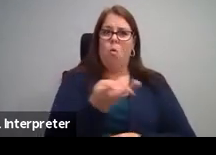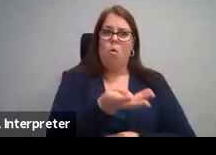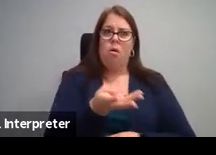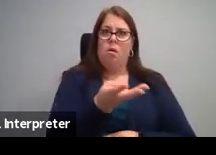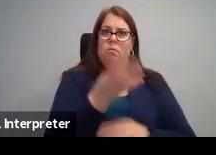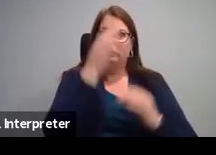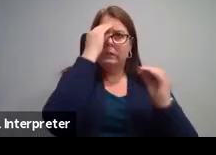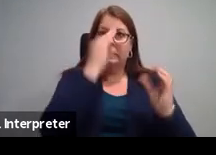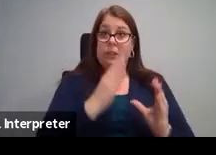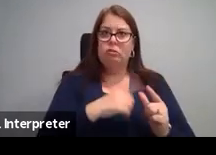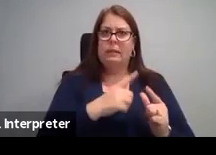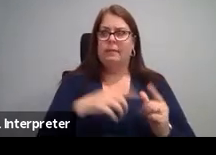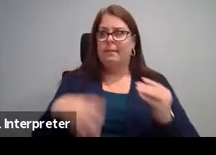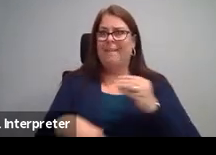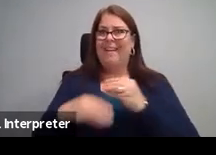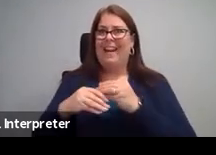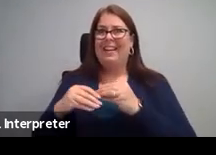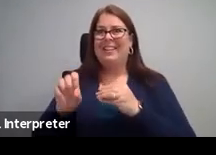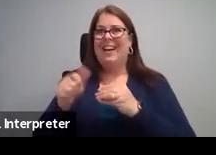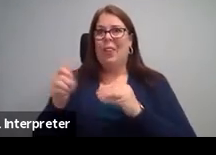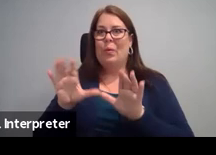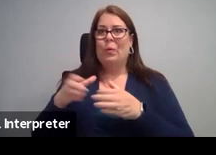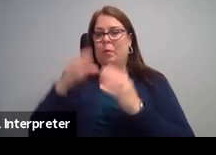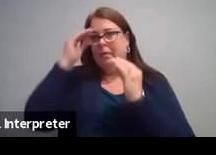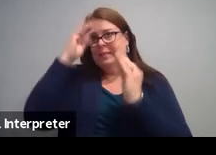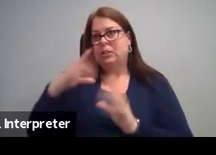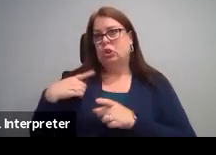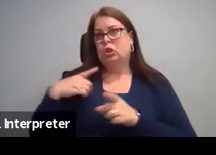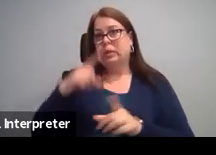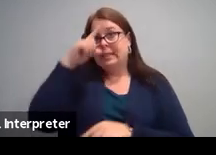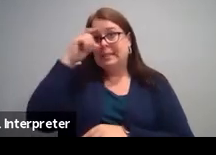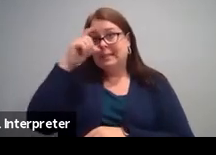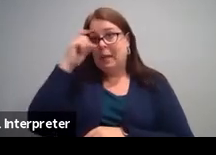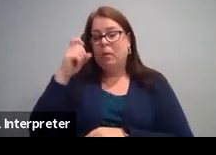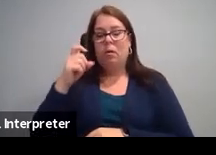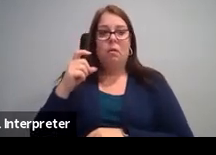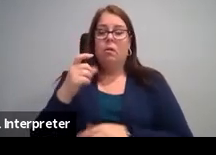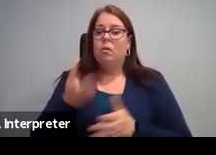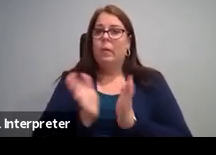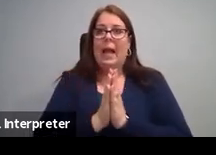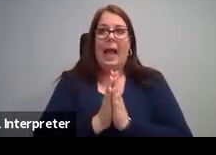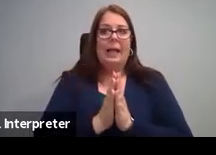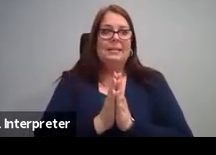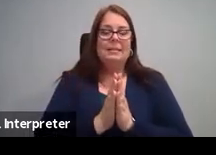Laurie Arnold: And what we saw was, we saw a lot of districts. Just saying teachers just put up whatever content you want and